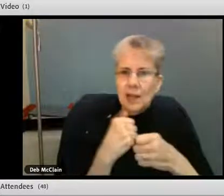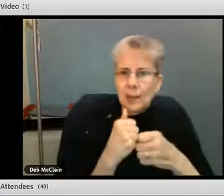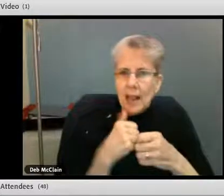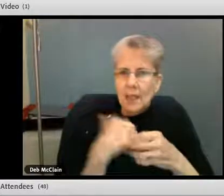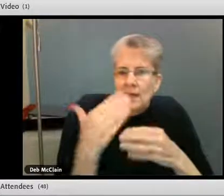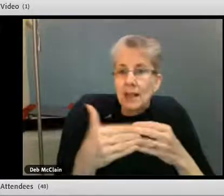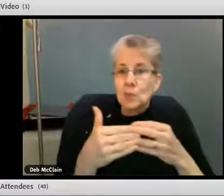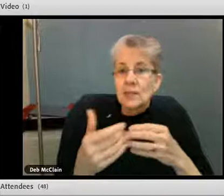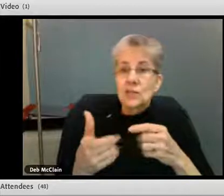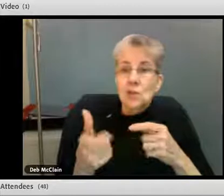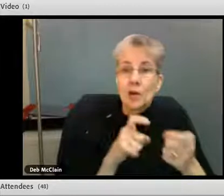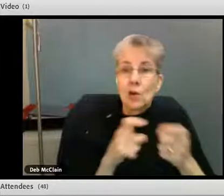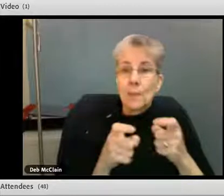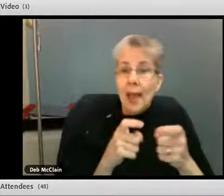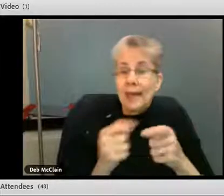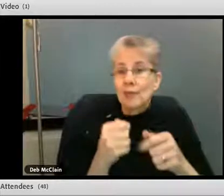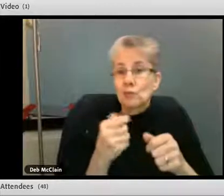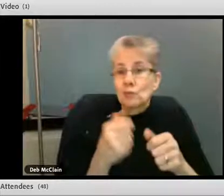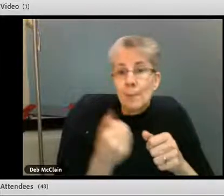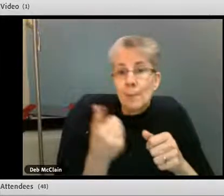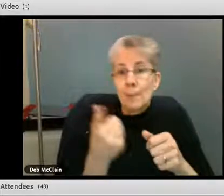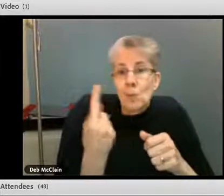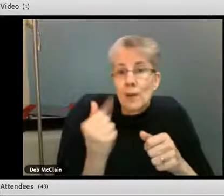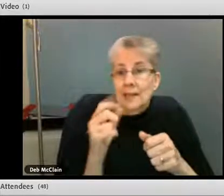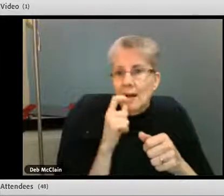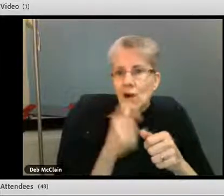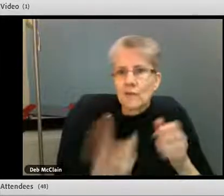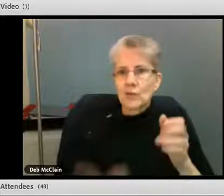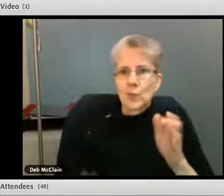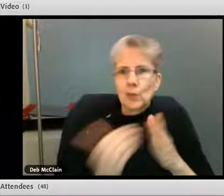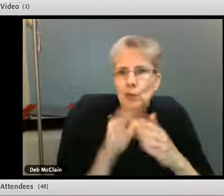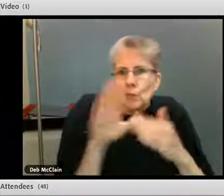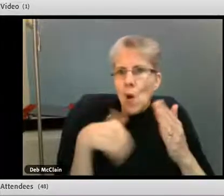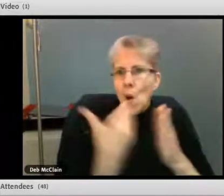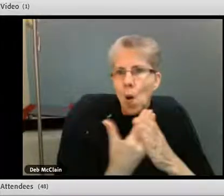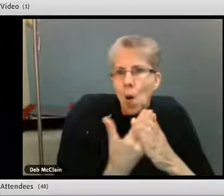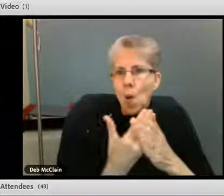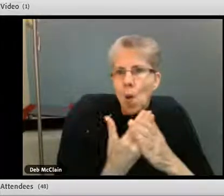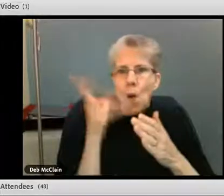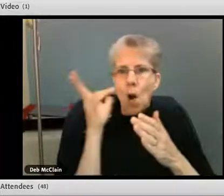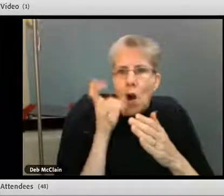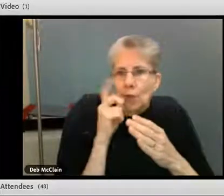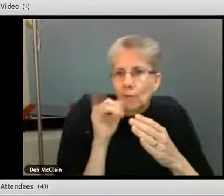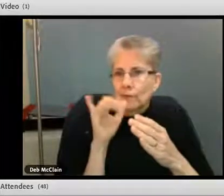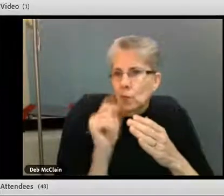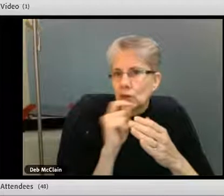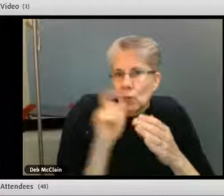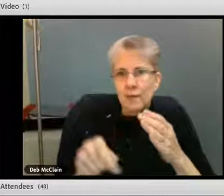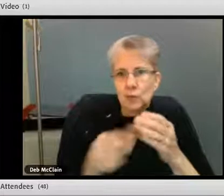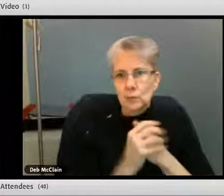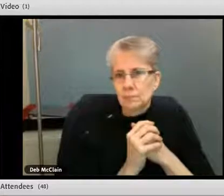I don't have to redo my entire audio for it. But again, those short little videos that used to be